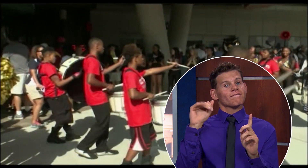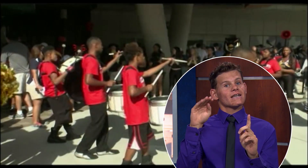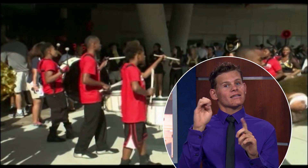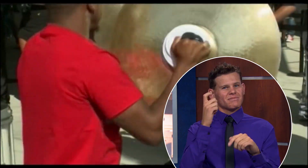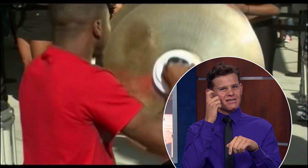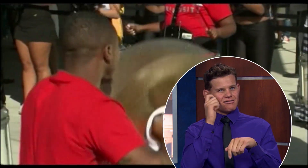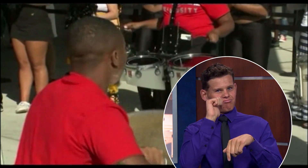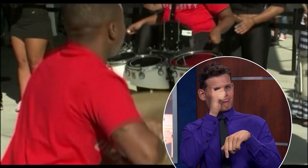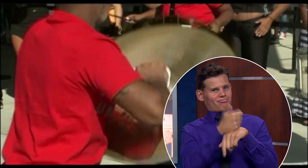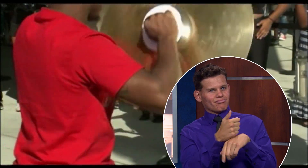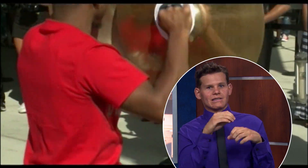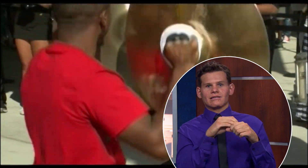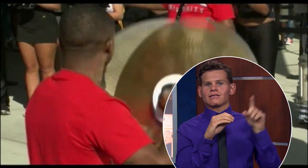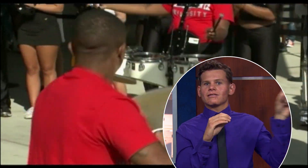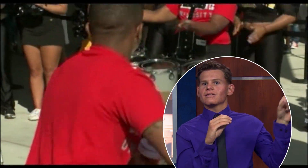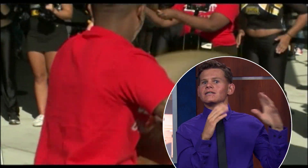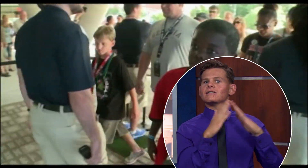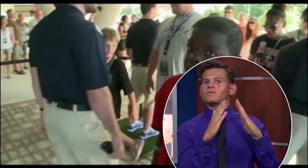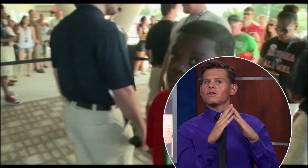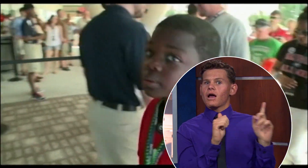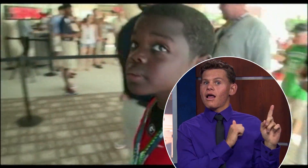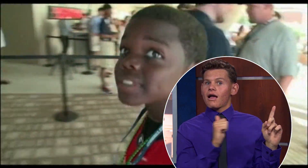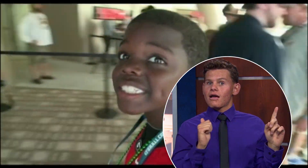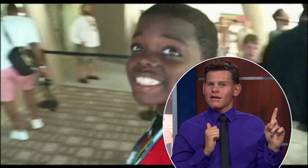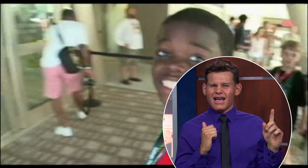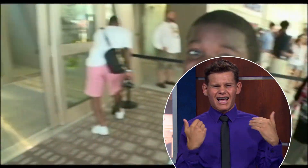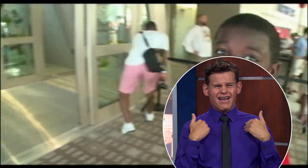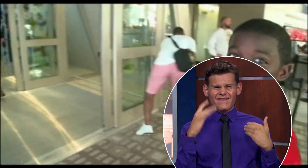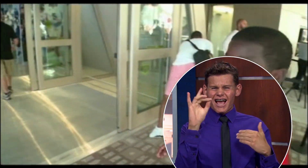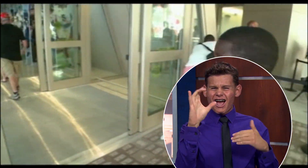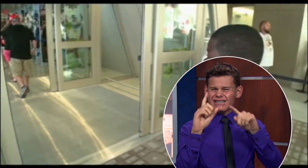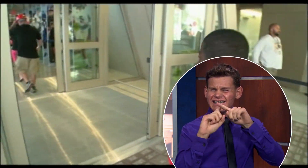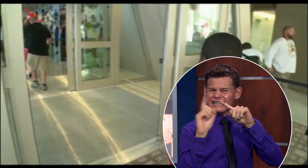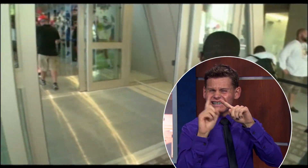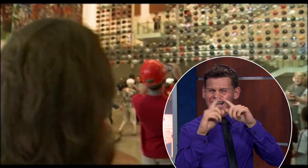just opened in downtown Atlanta. You are greeted by almost